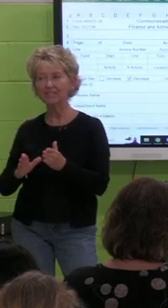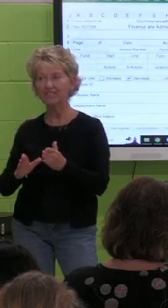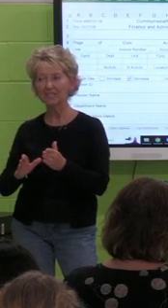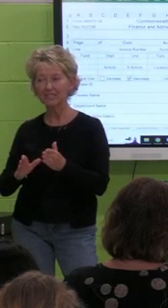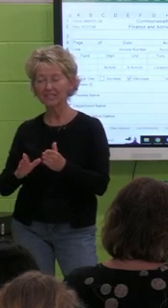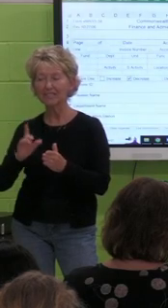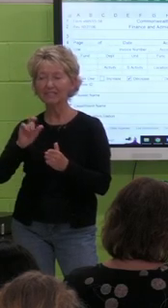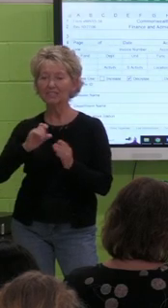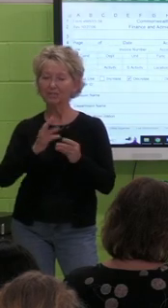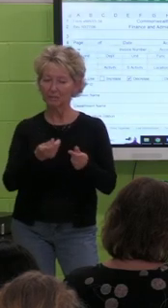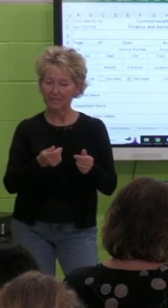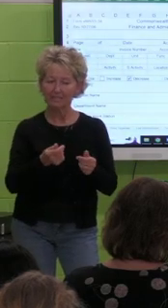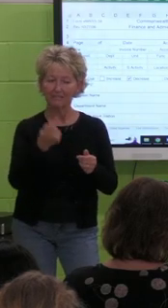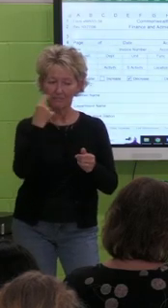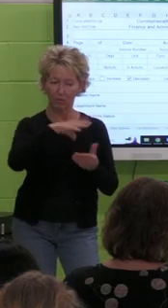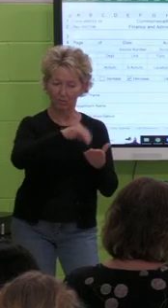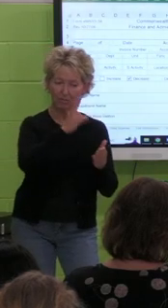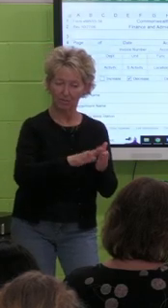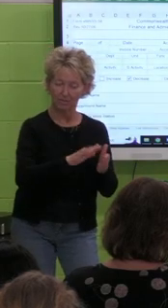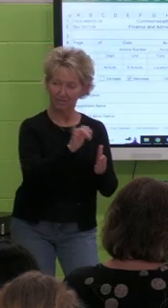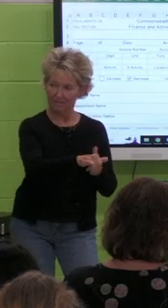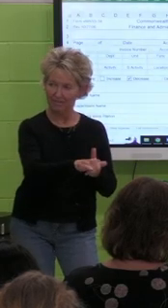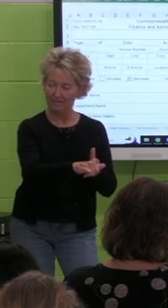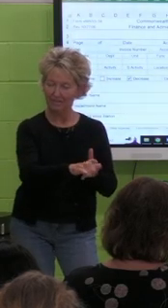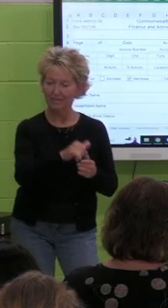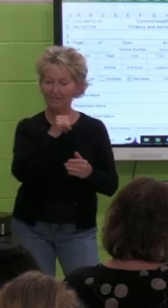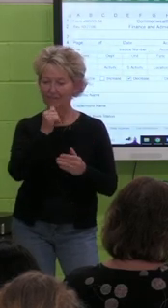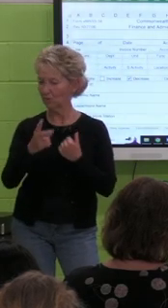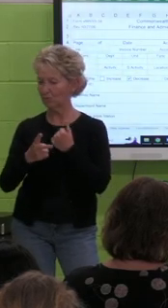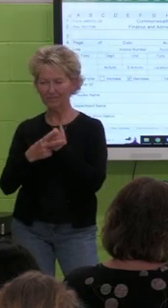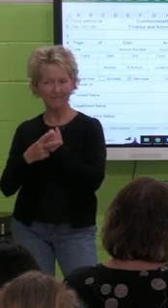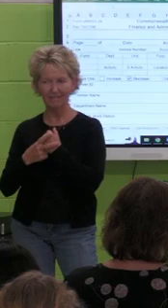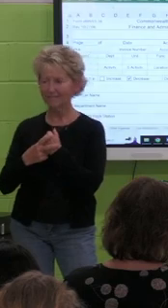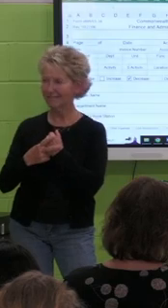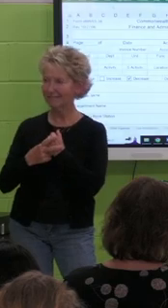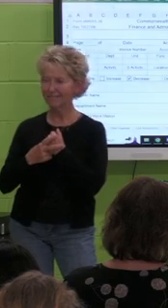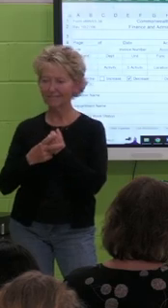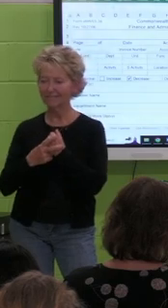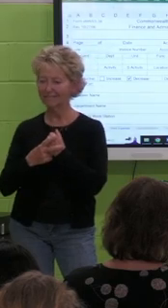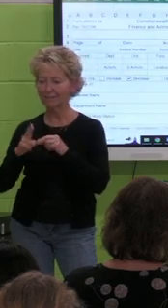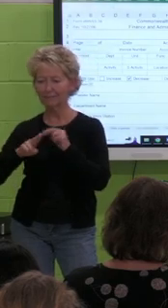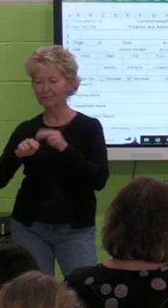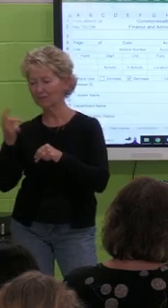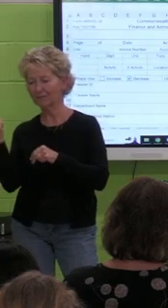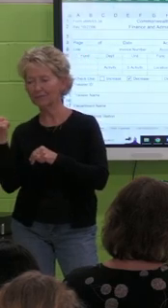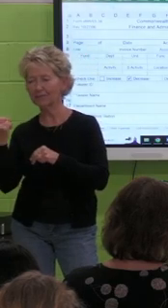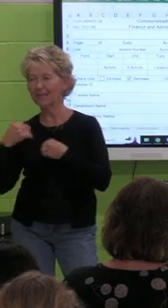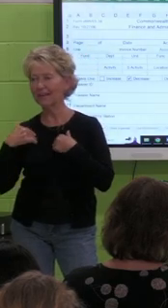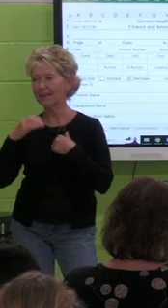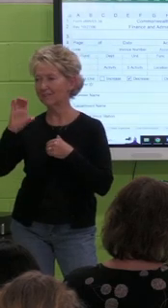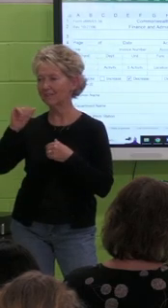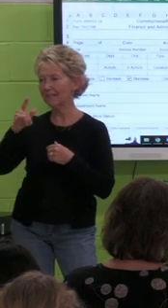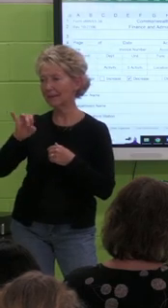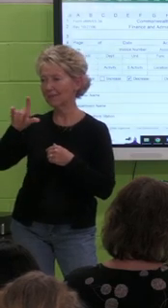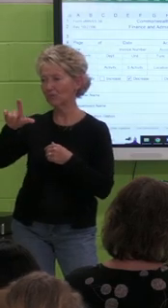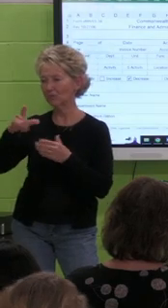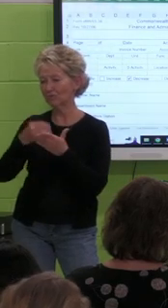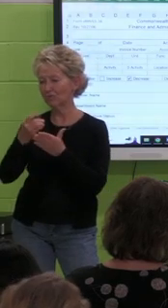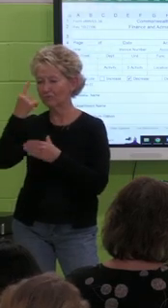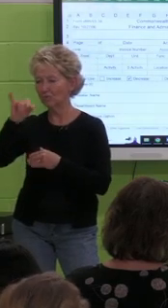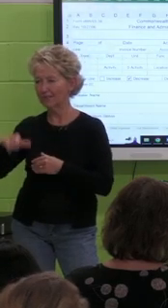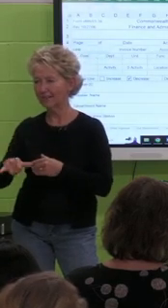you need to spend it on students don't save it to build something we've got Capital dollars for that